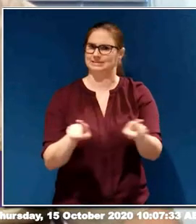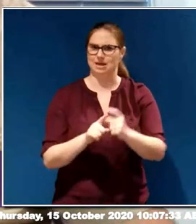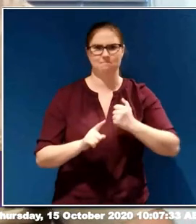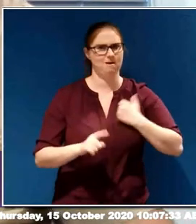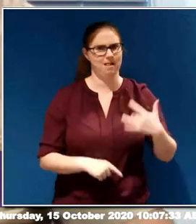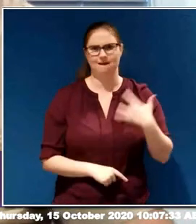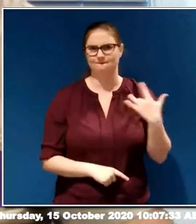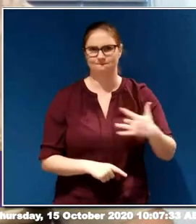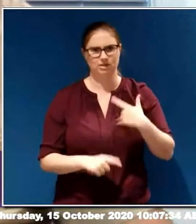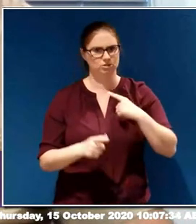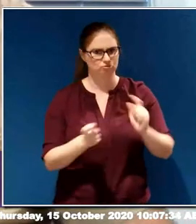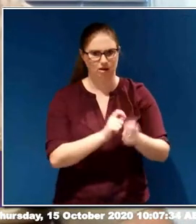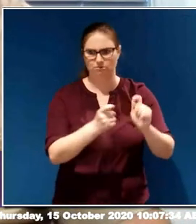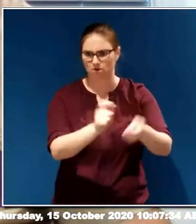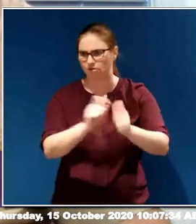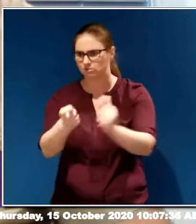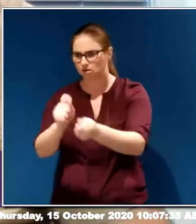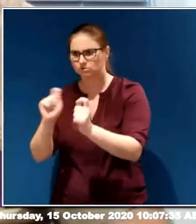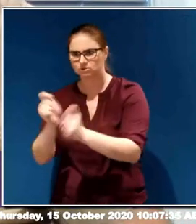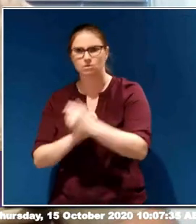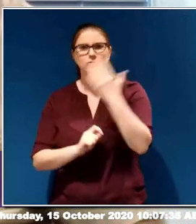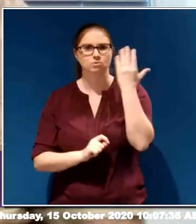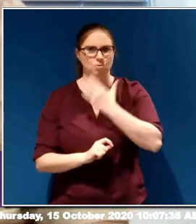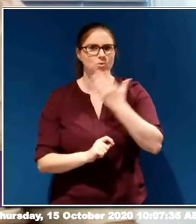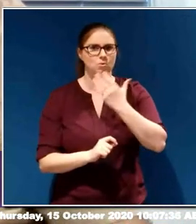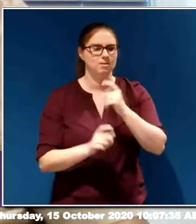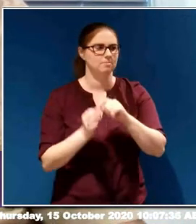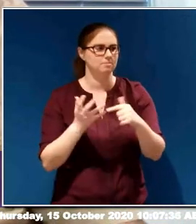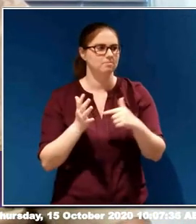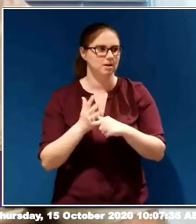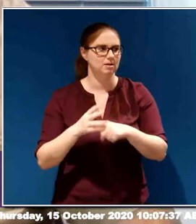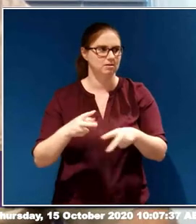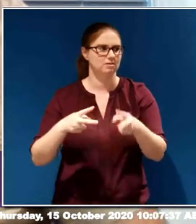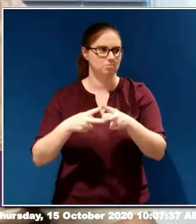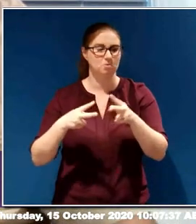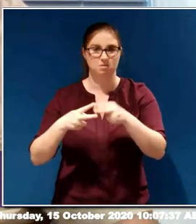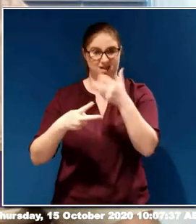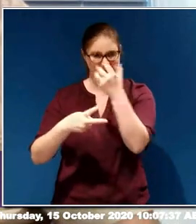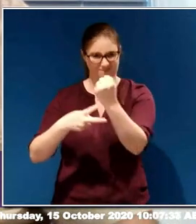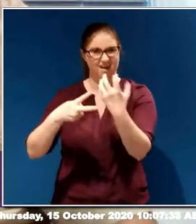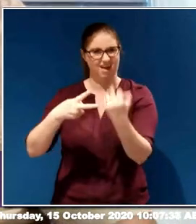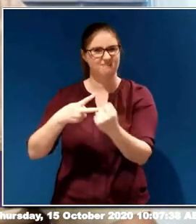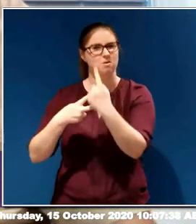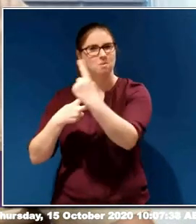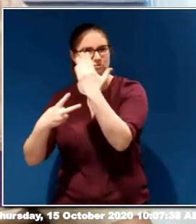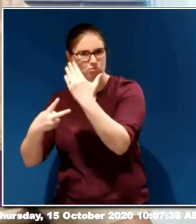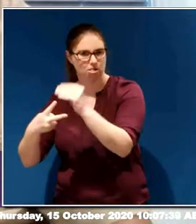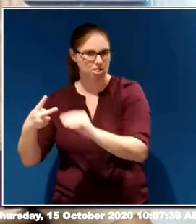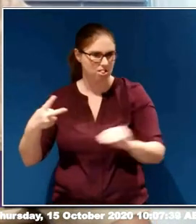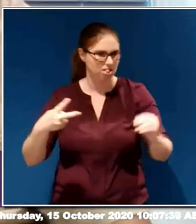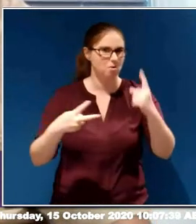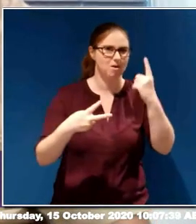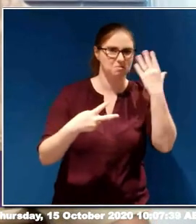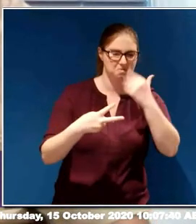I didn't learn to read or write until maybe 23 when Sharon taught me how to do that. But yeah, it was a pretty tough time.